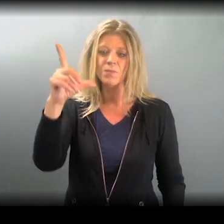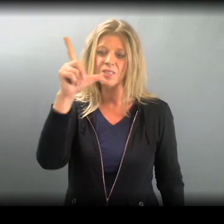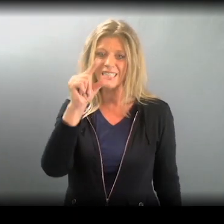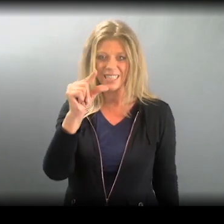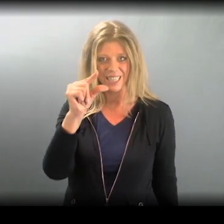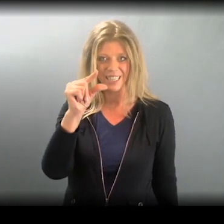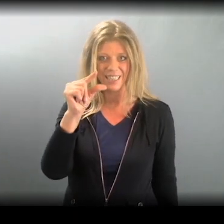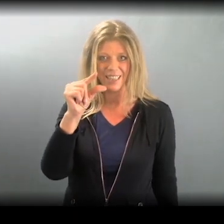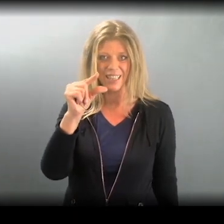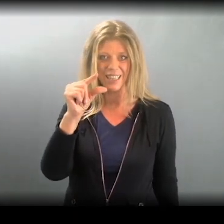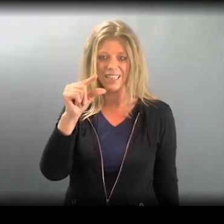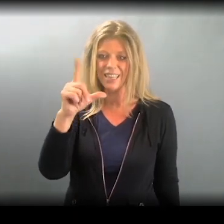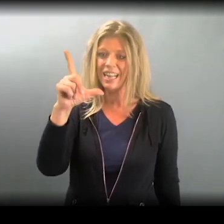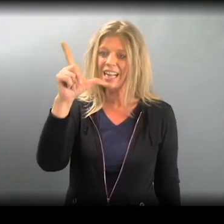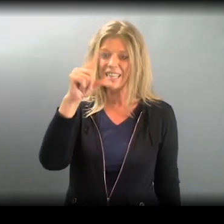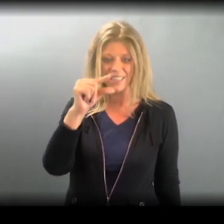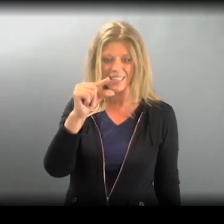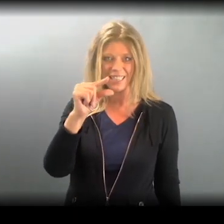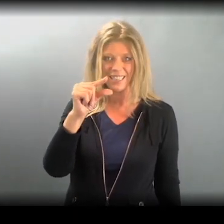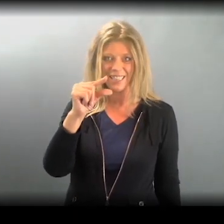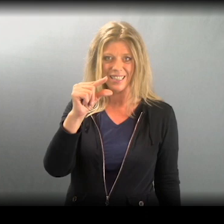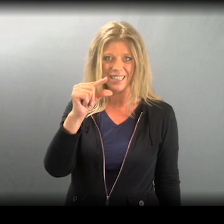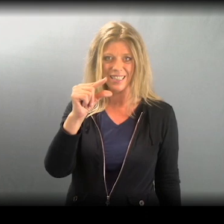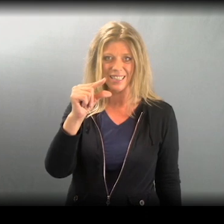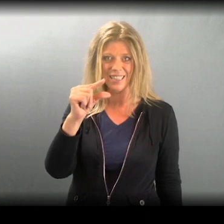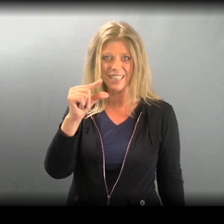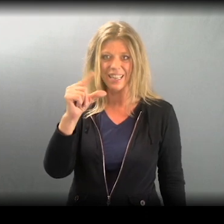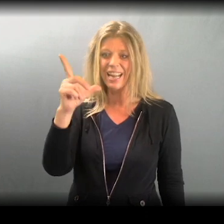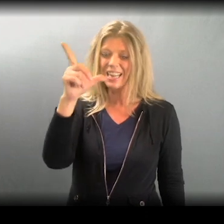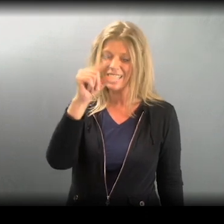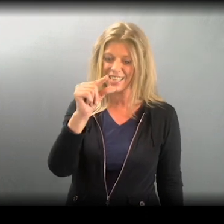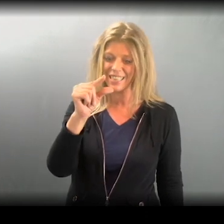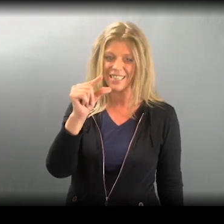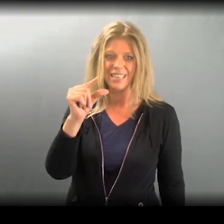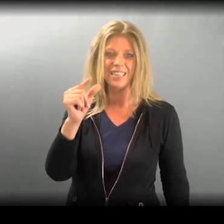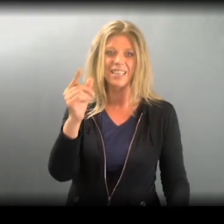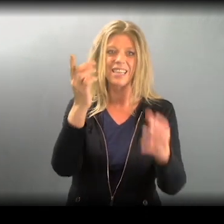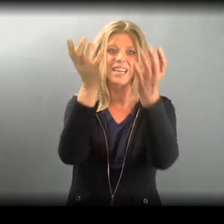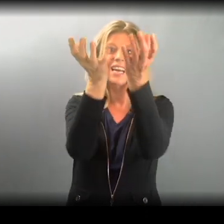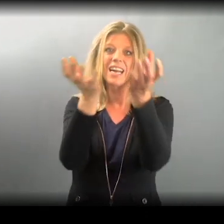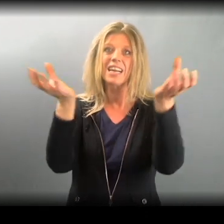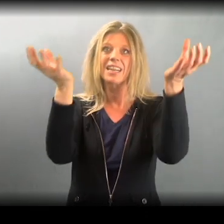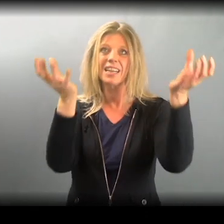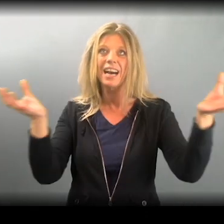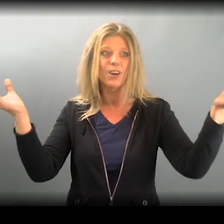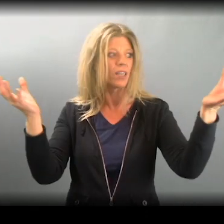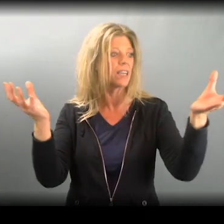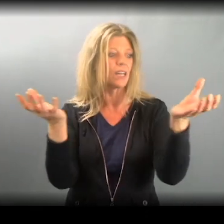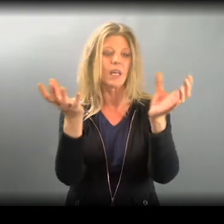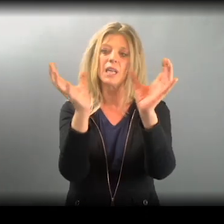LITTLE CLOUD